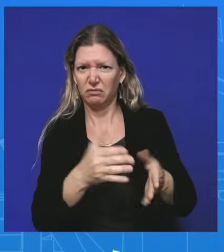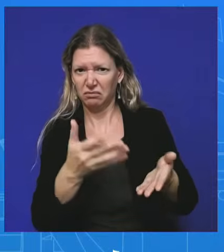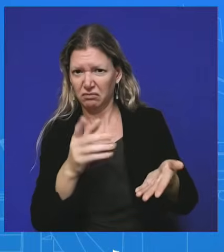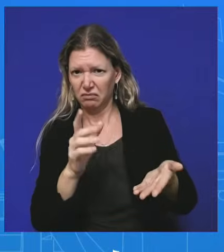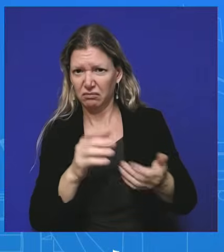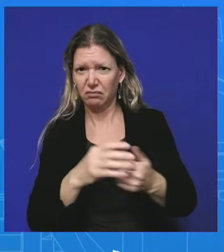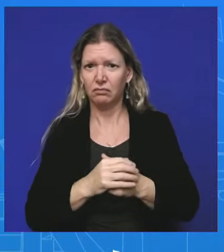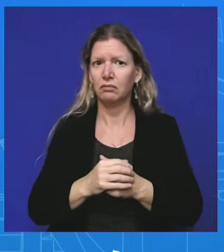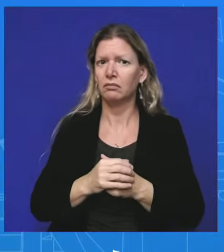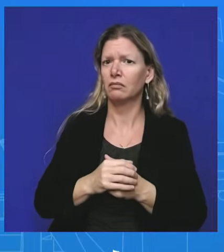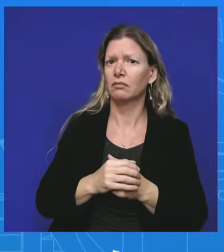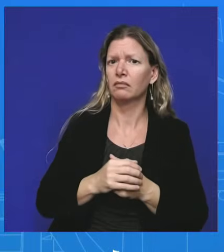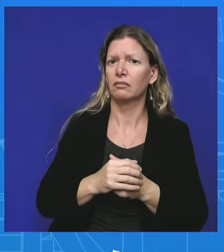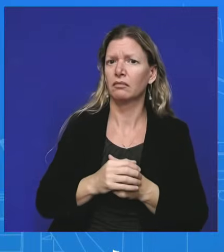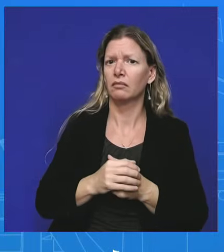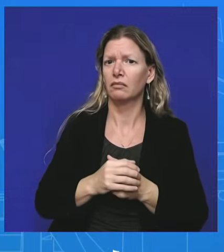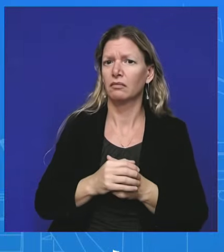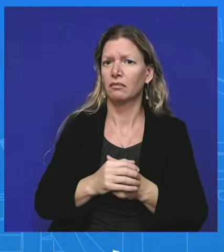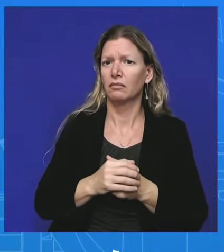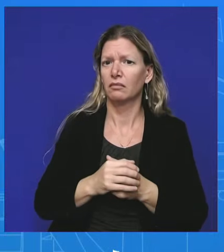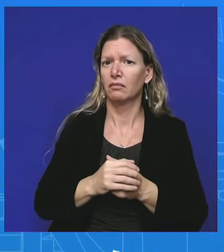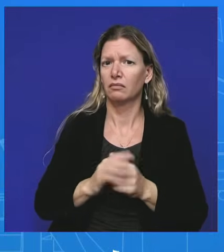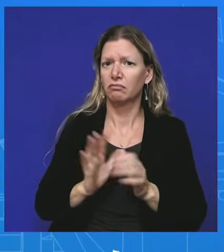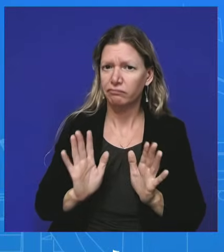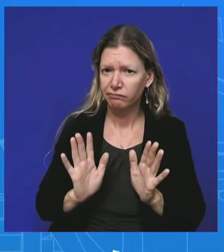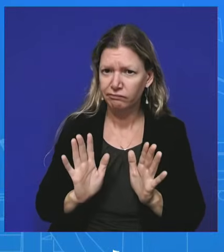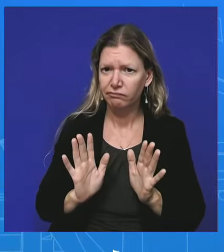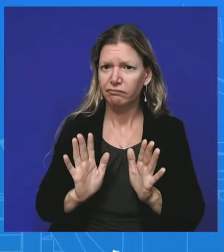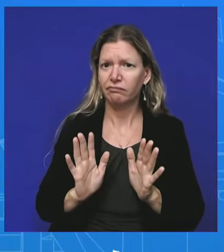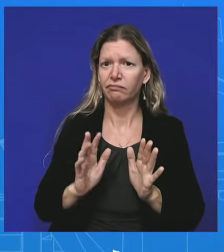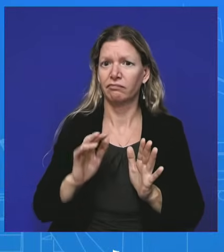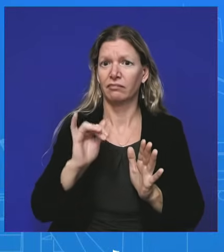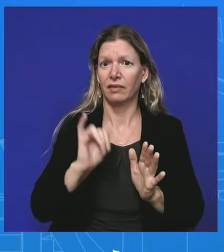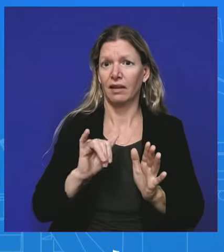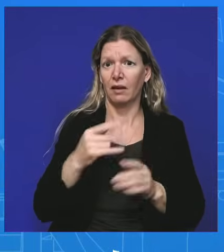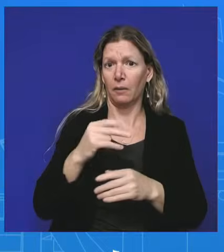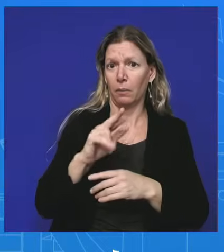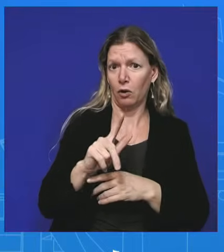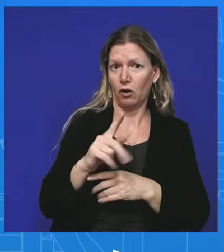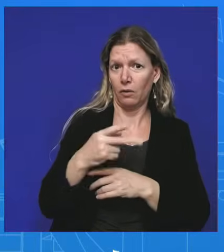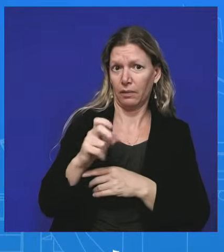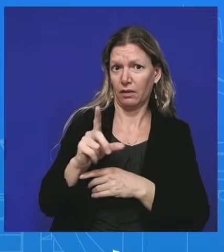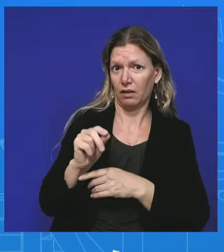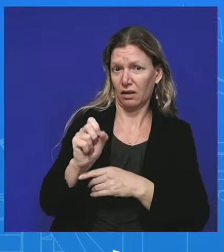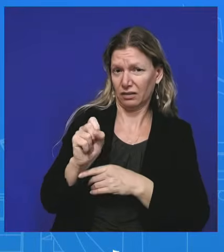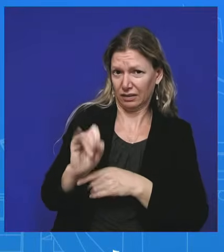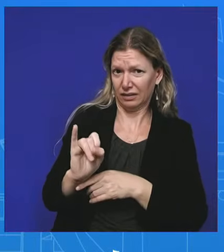of the heartbreaking attack on Paul Pelosi, there's absolutely no place for political violence in America -- not at all.